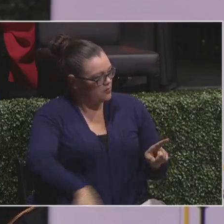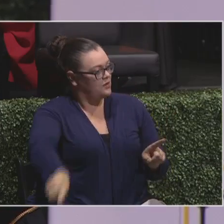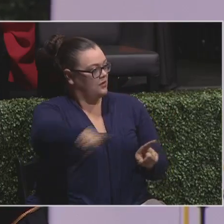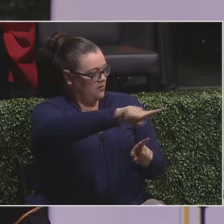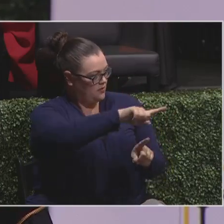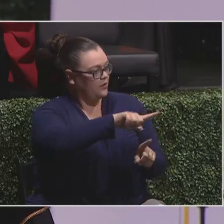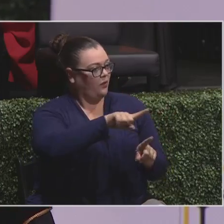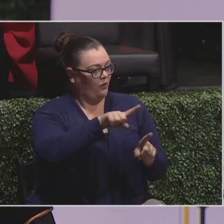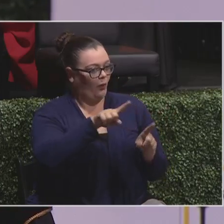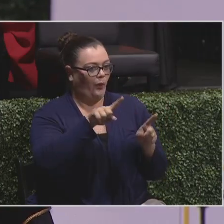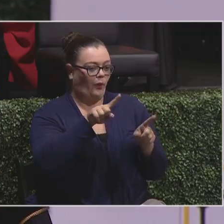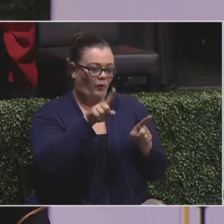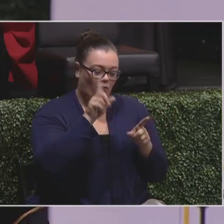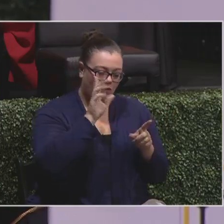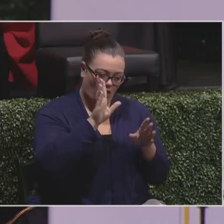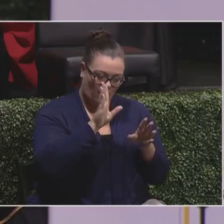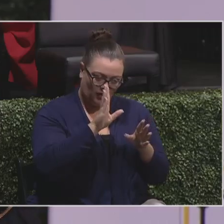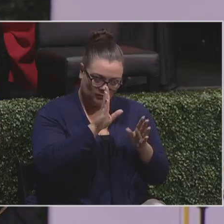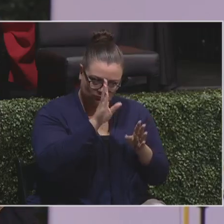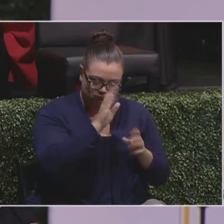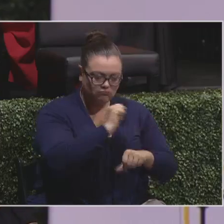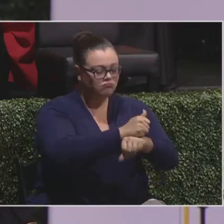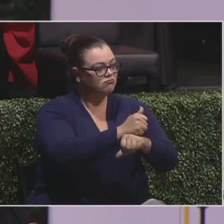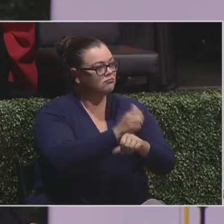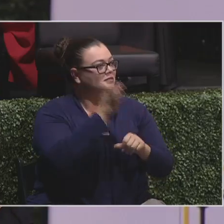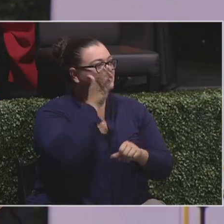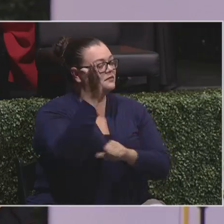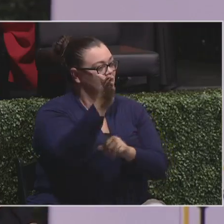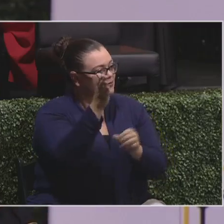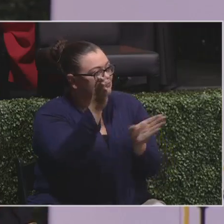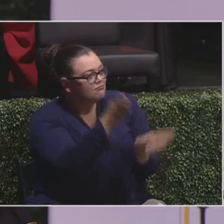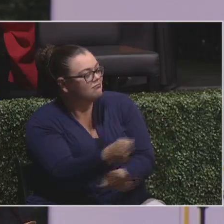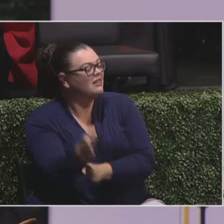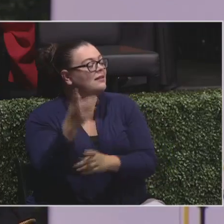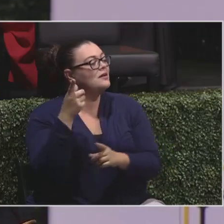FOR PERSONAL GROWTH AND FOR INNOVATION AND FOR PROFESSIONAL ADVANCEMENT.